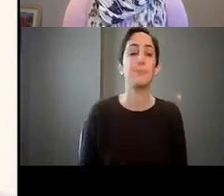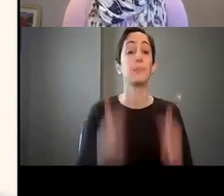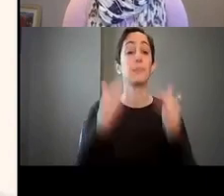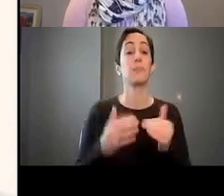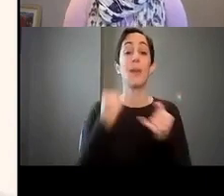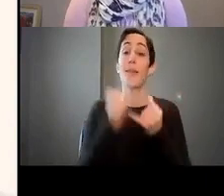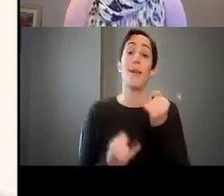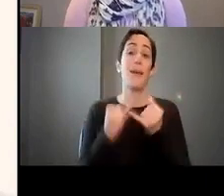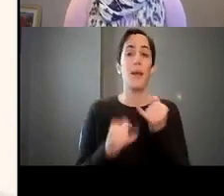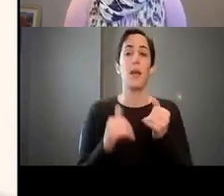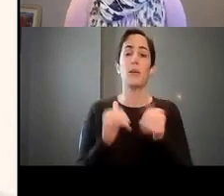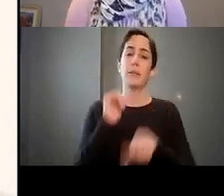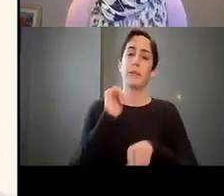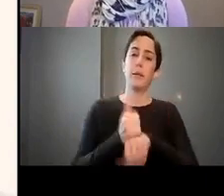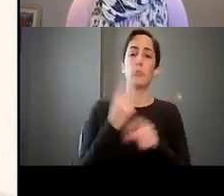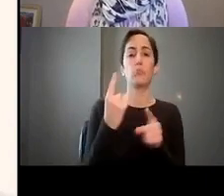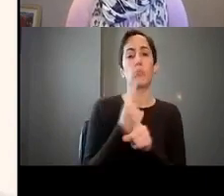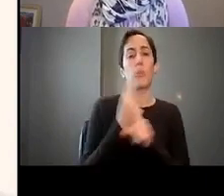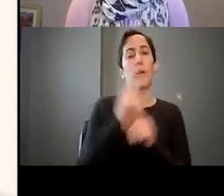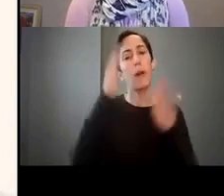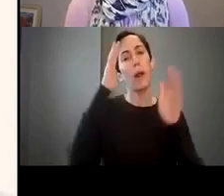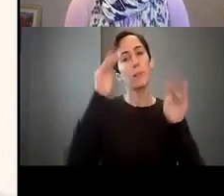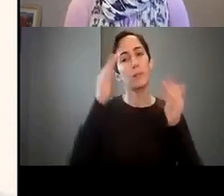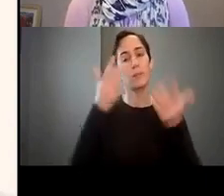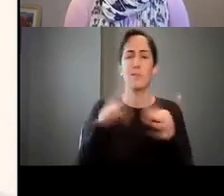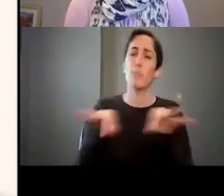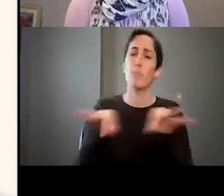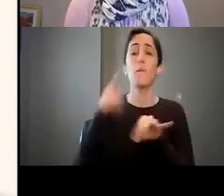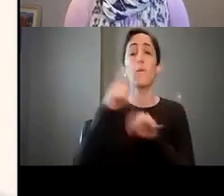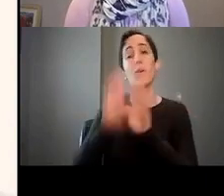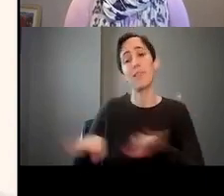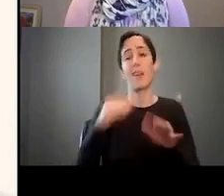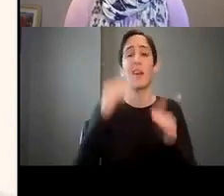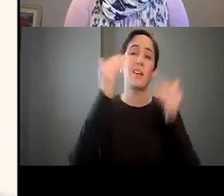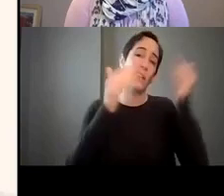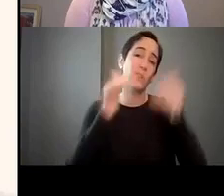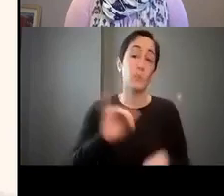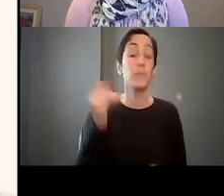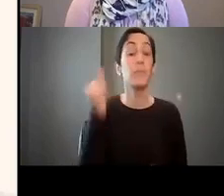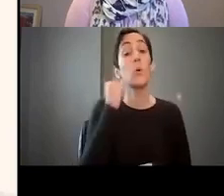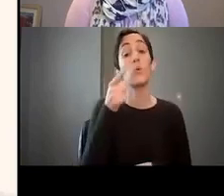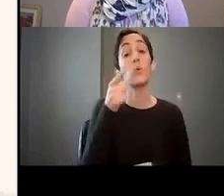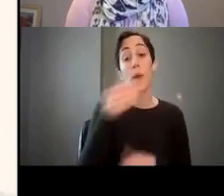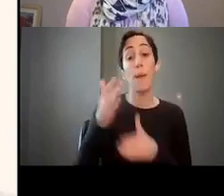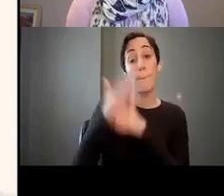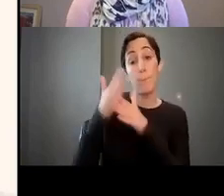for kids, but it's true for adults too so expectations. And that's true, not only if you and your partner have a way that for kids, but it's true for adults too so you're accustomed to communicating about if you and your partner have a way that